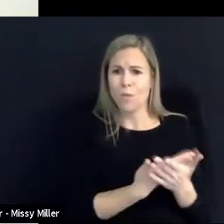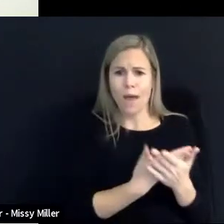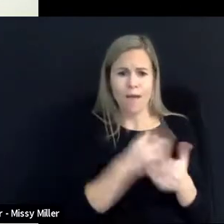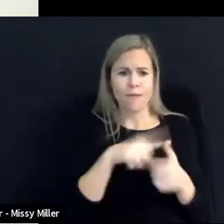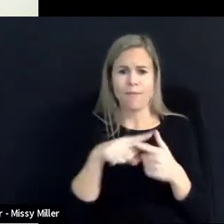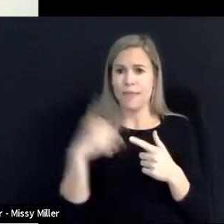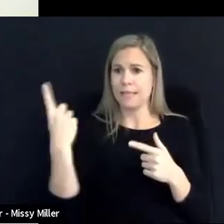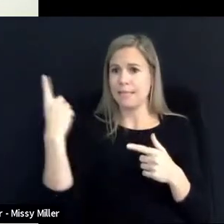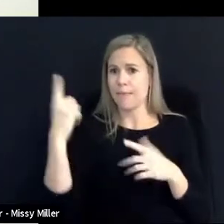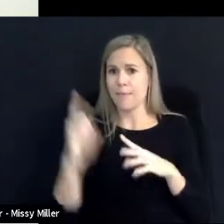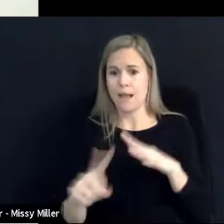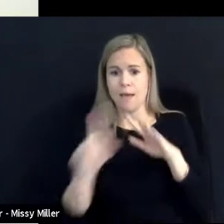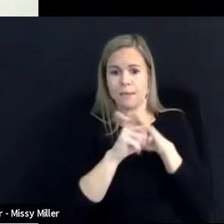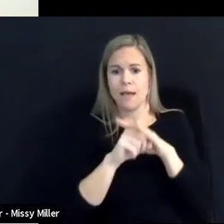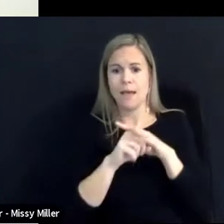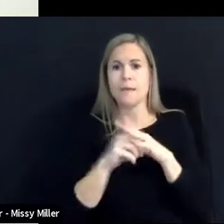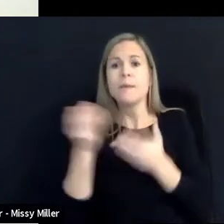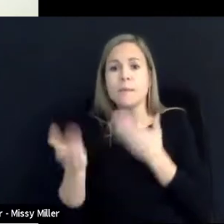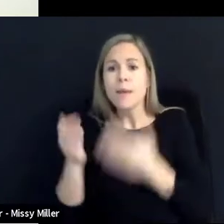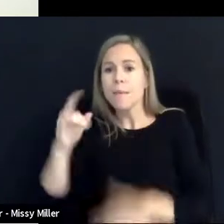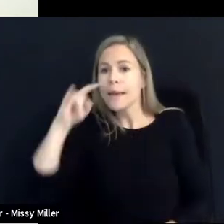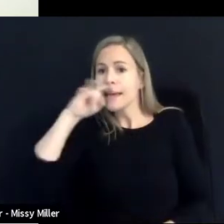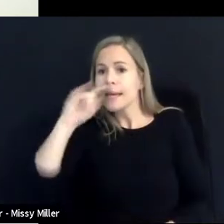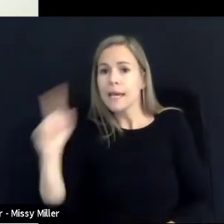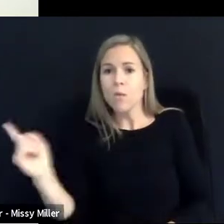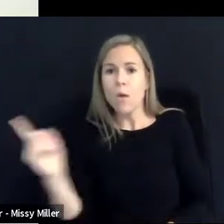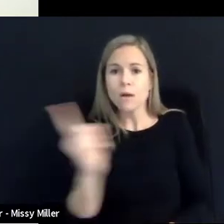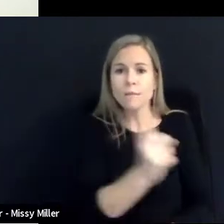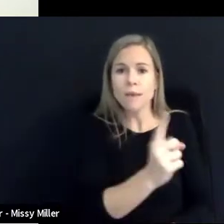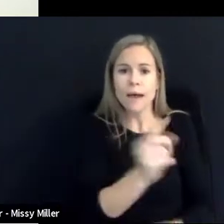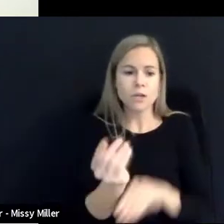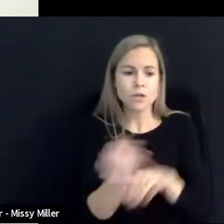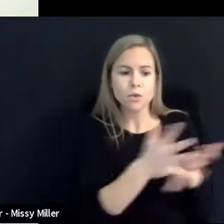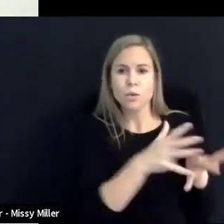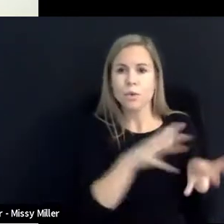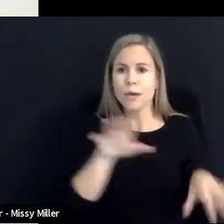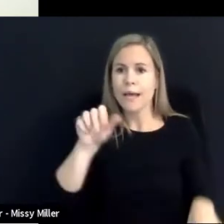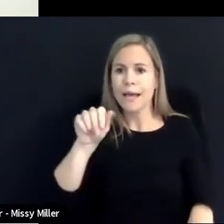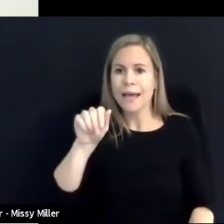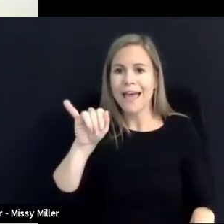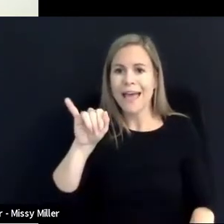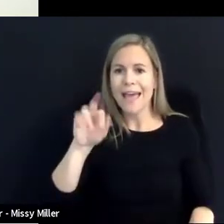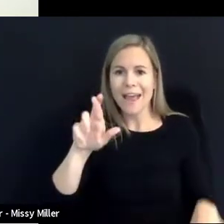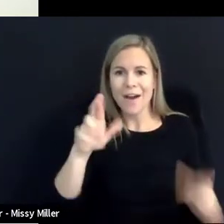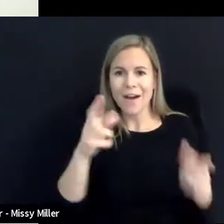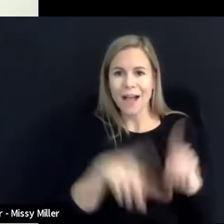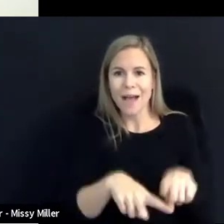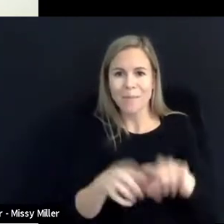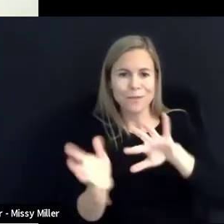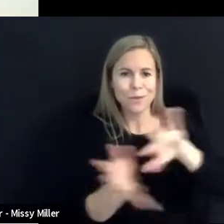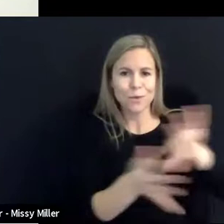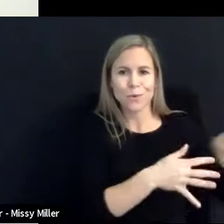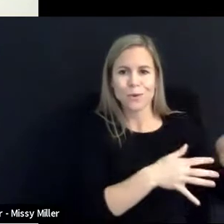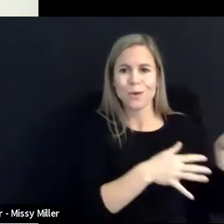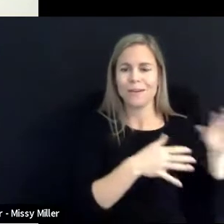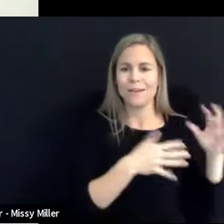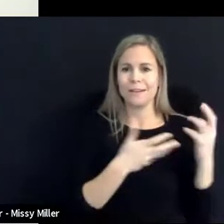Some kid walks by and just create some air as they leave their space moving by,